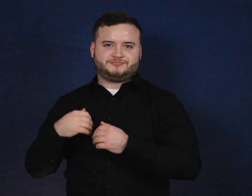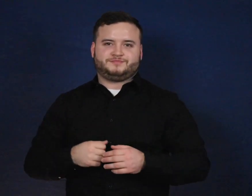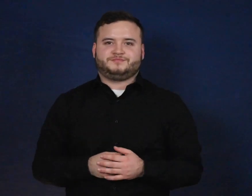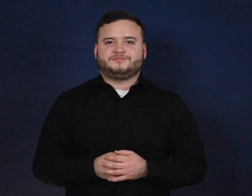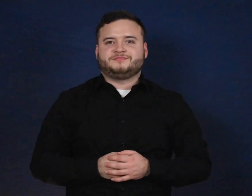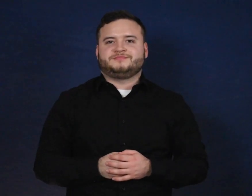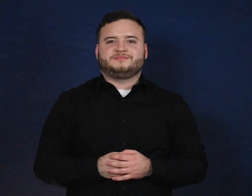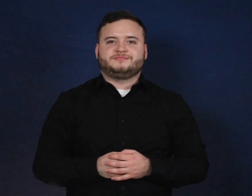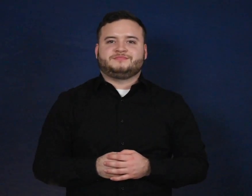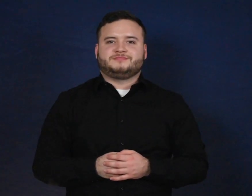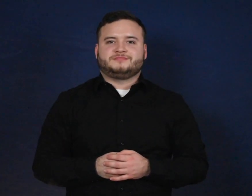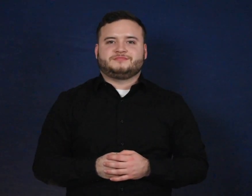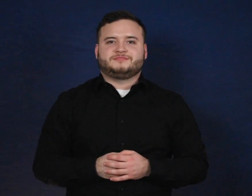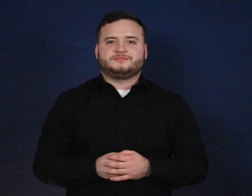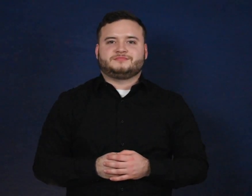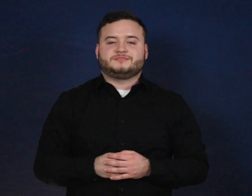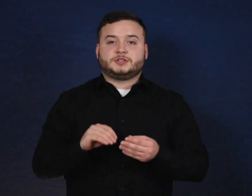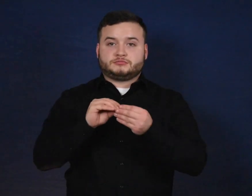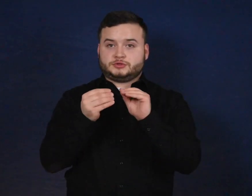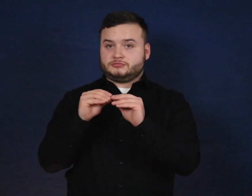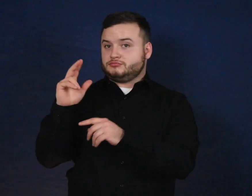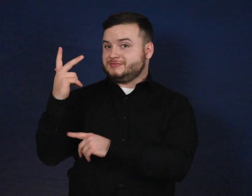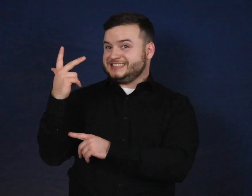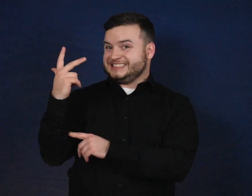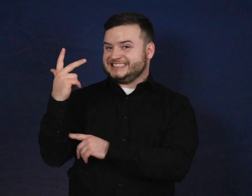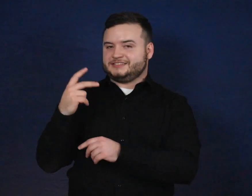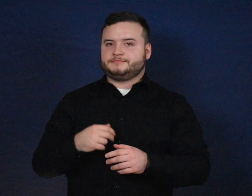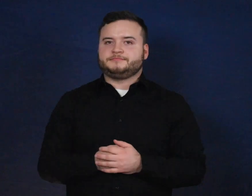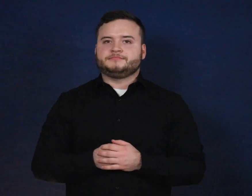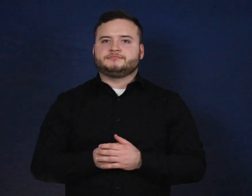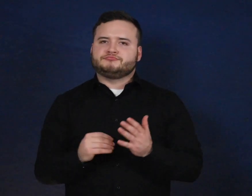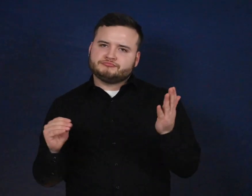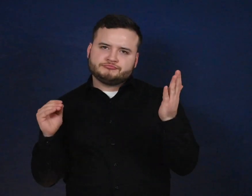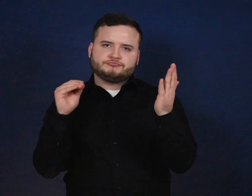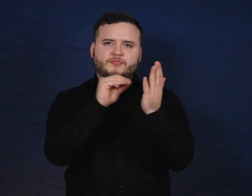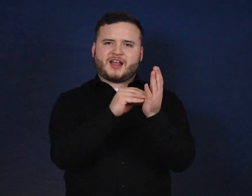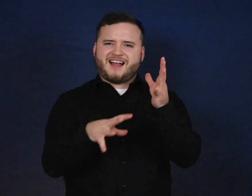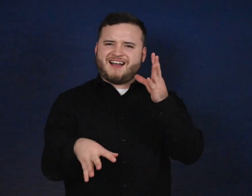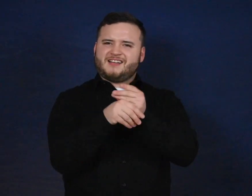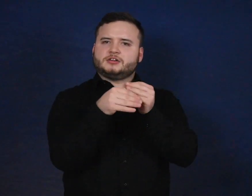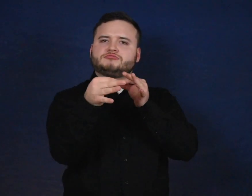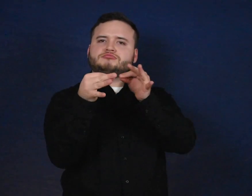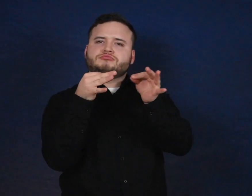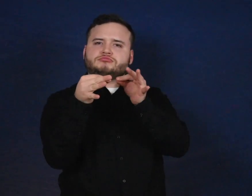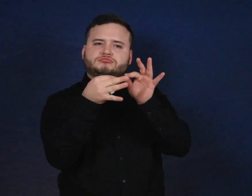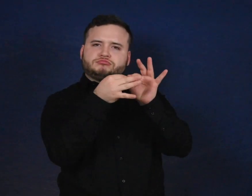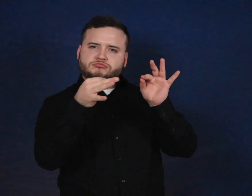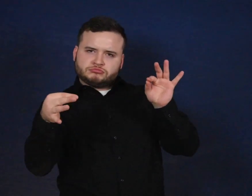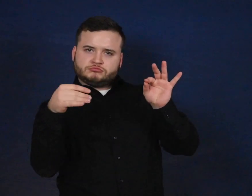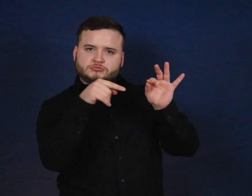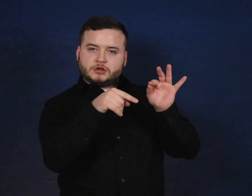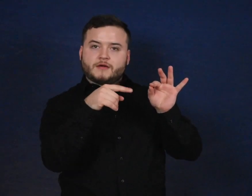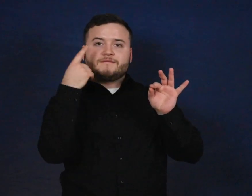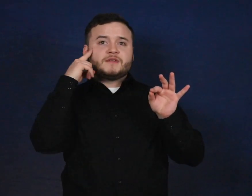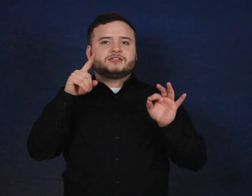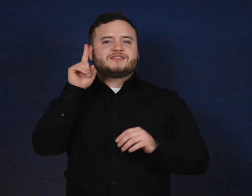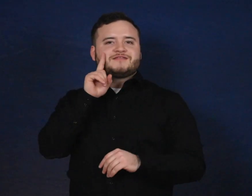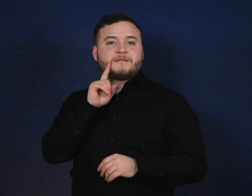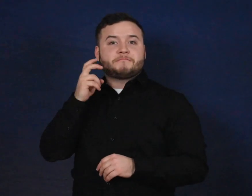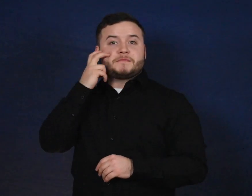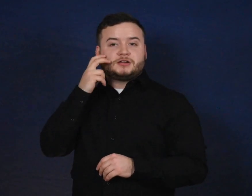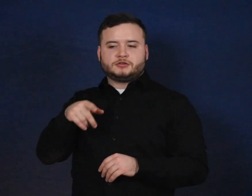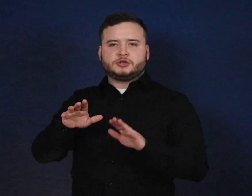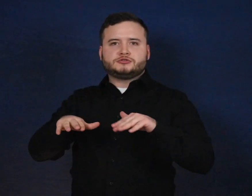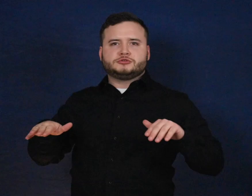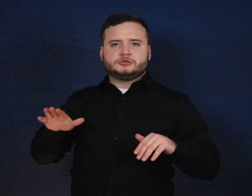3. Add a definition of interveners for deafblind